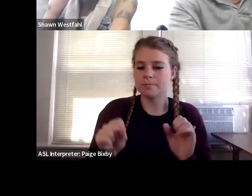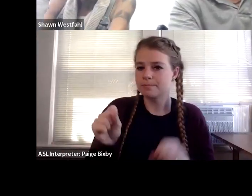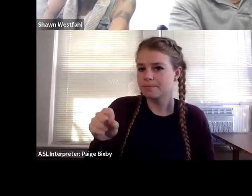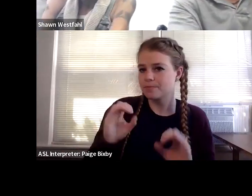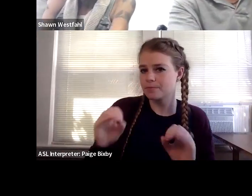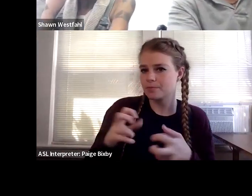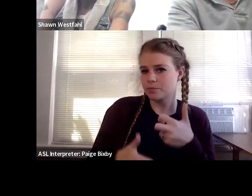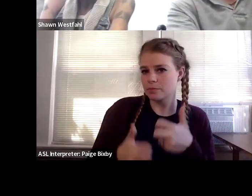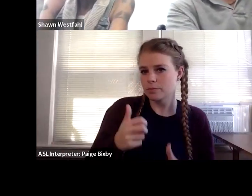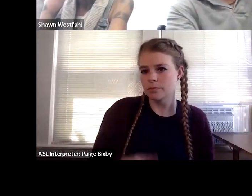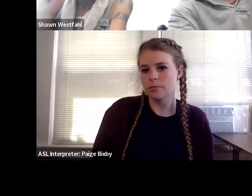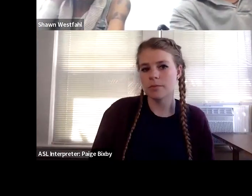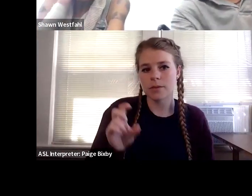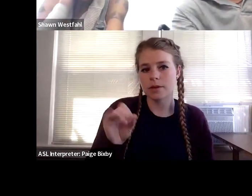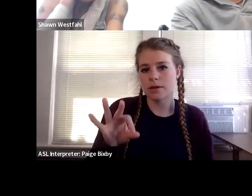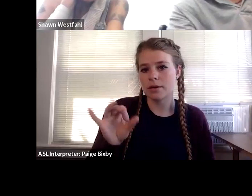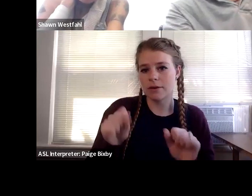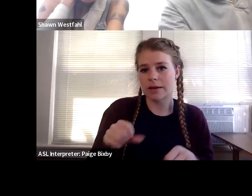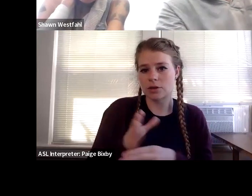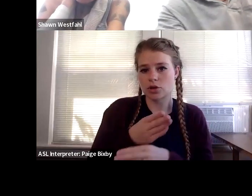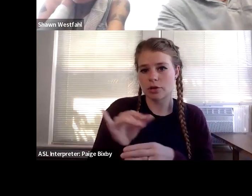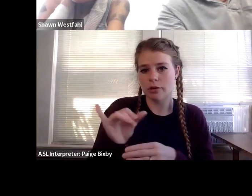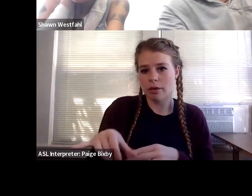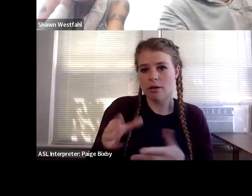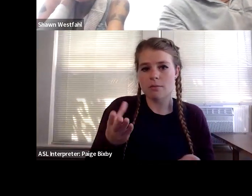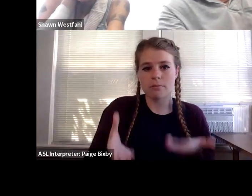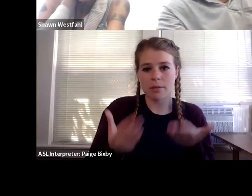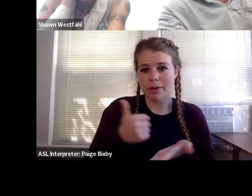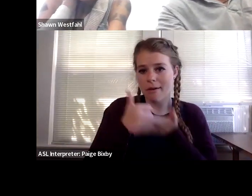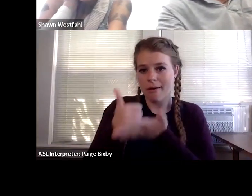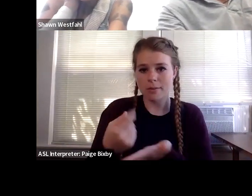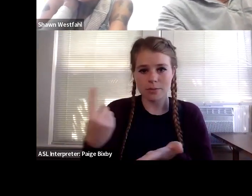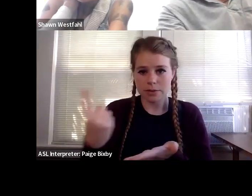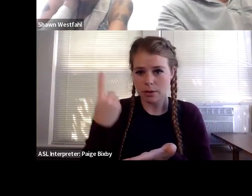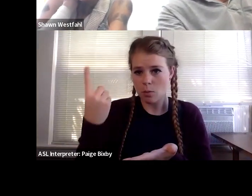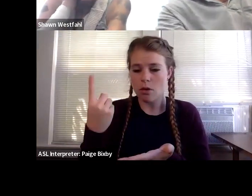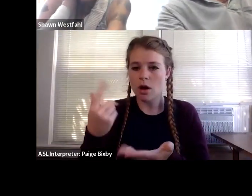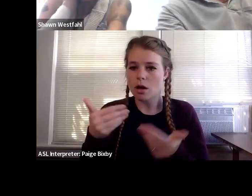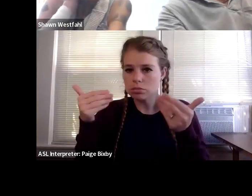And if I can share that, and maybe it helps somebody go get that other opinion